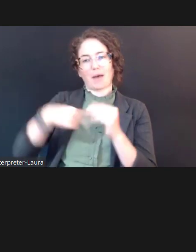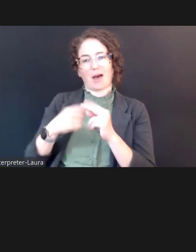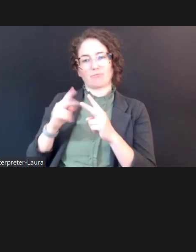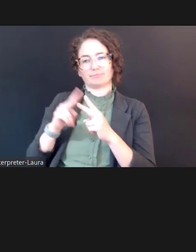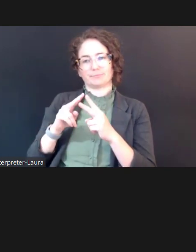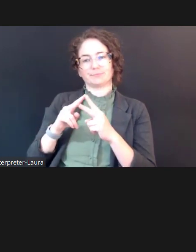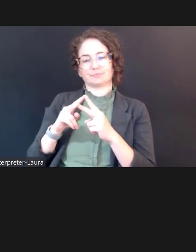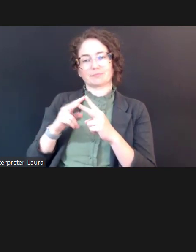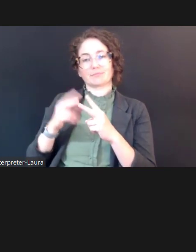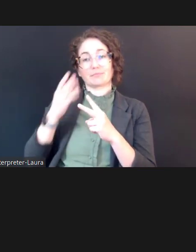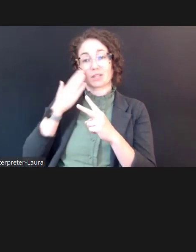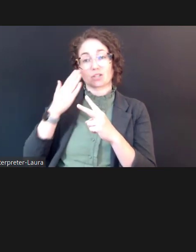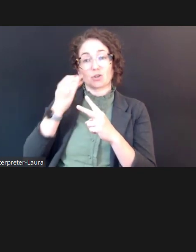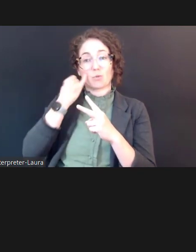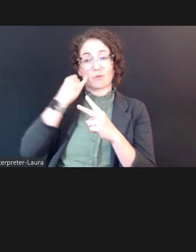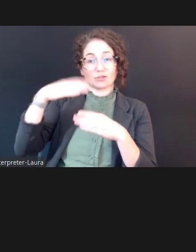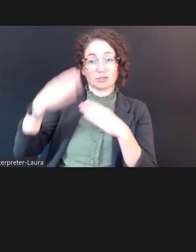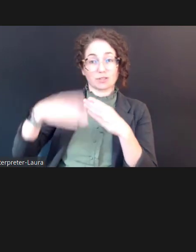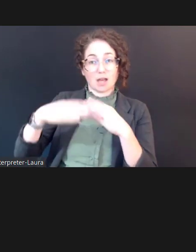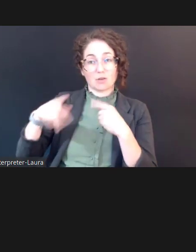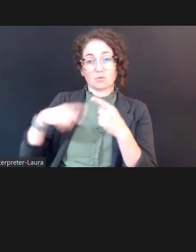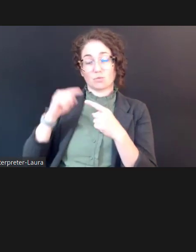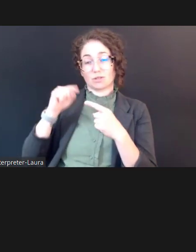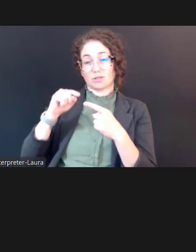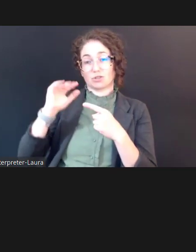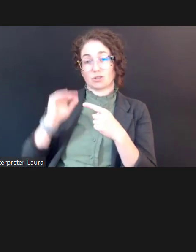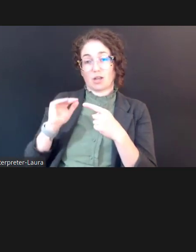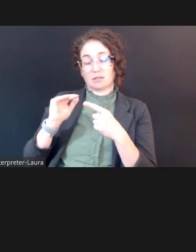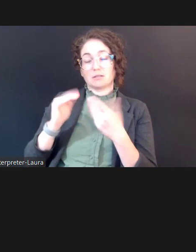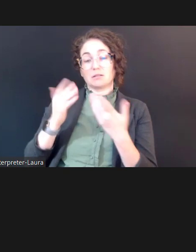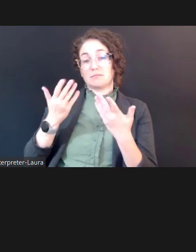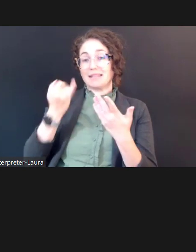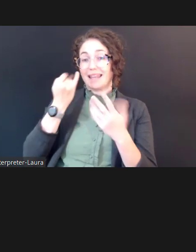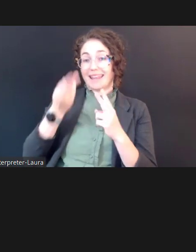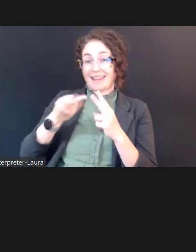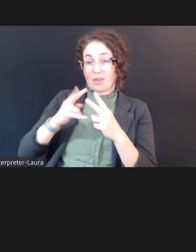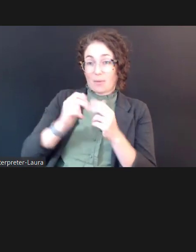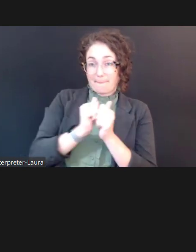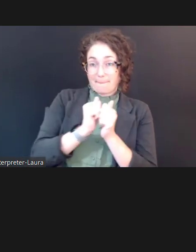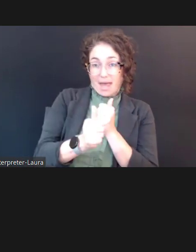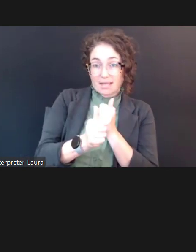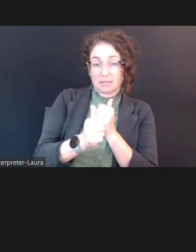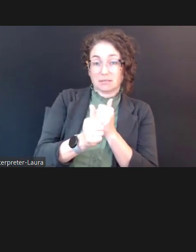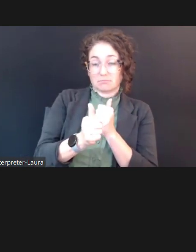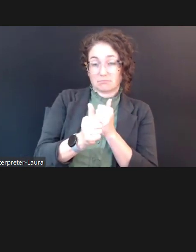Either they have passed on both ears, one or more of the screening,